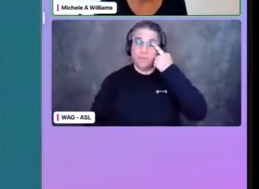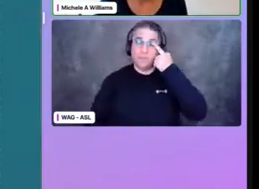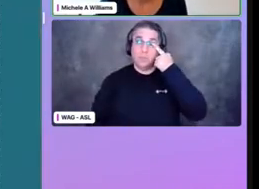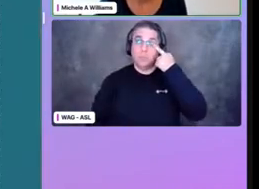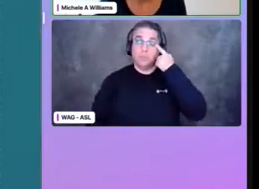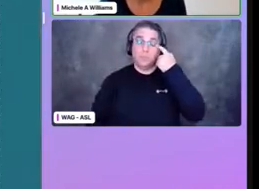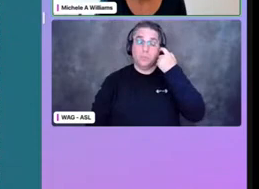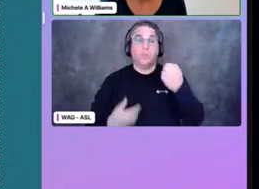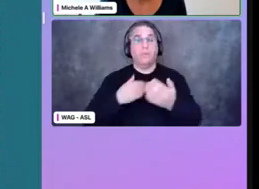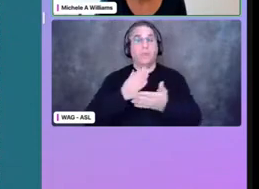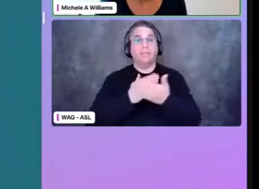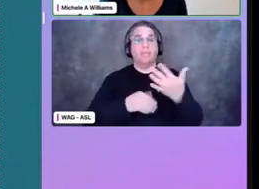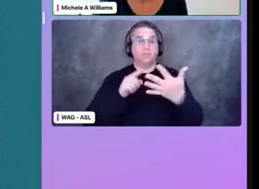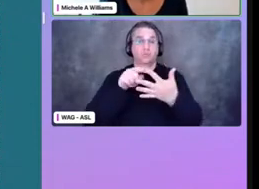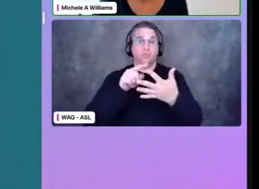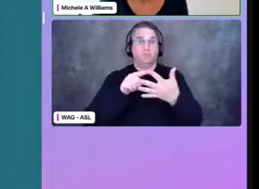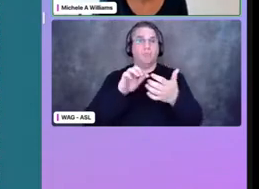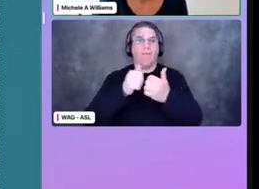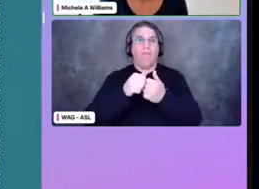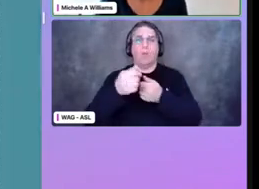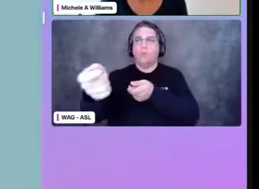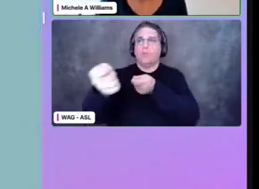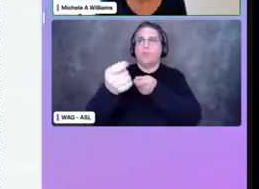those decisions all way. So along the now we get into